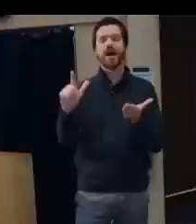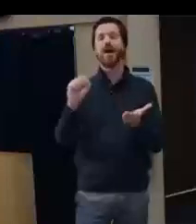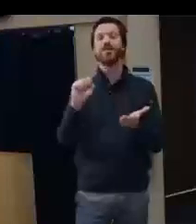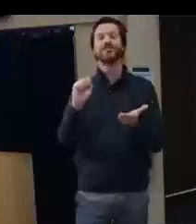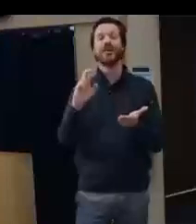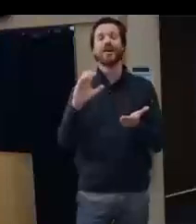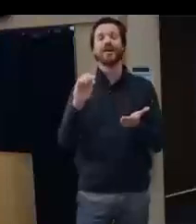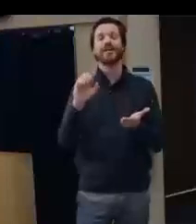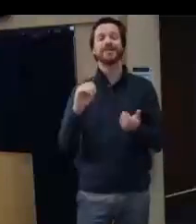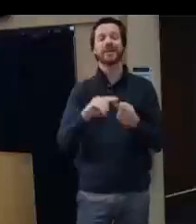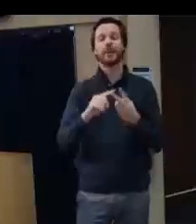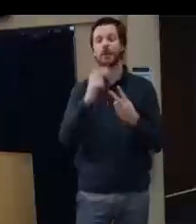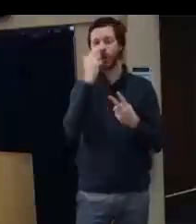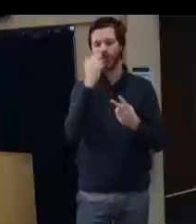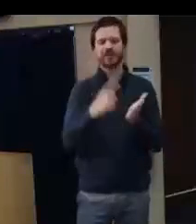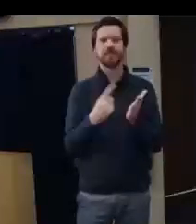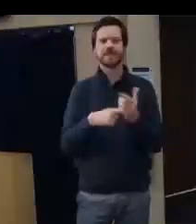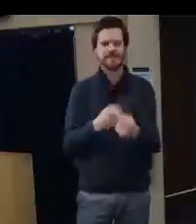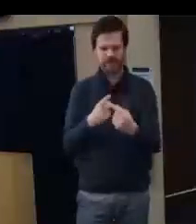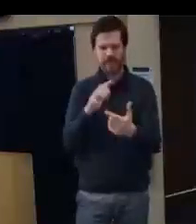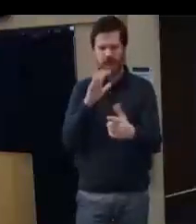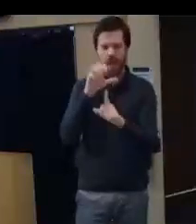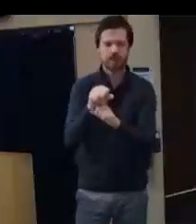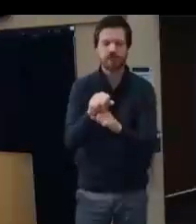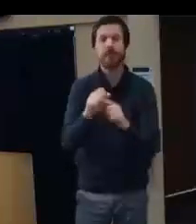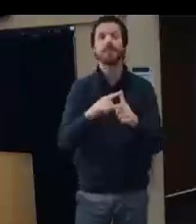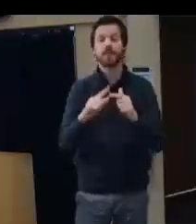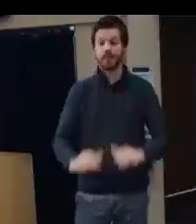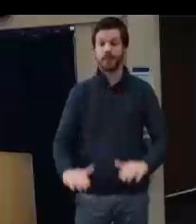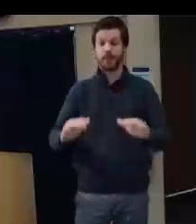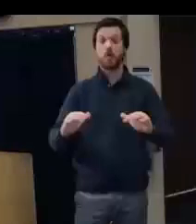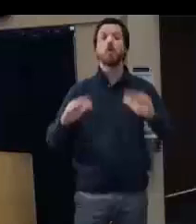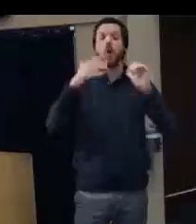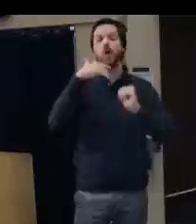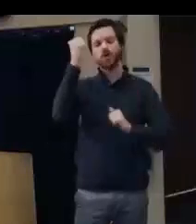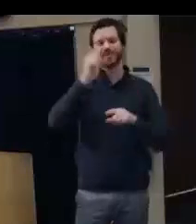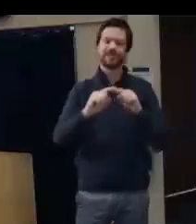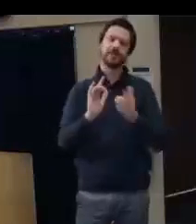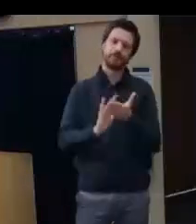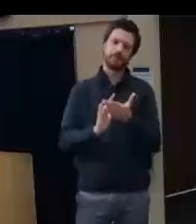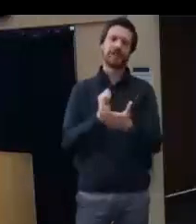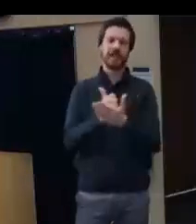and humor and as they as they grow old older they face medical interventions so repeat surgeries